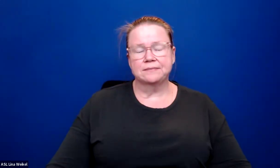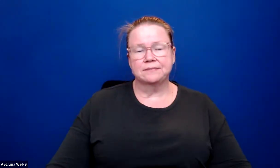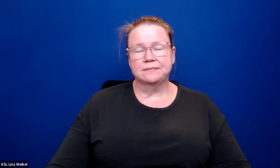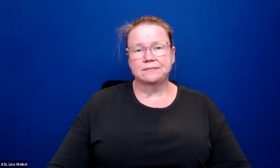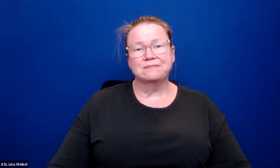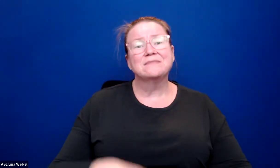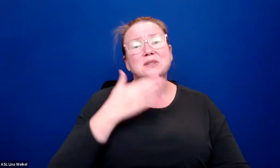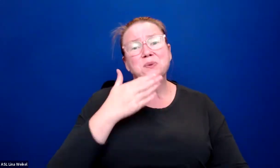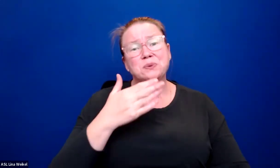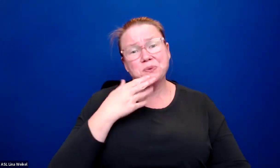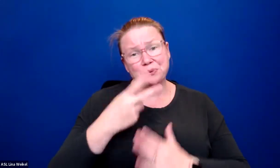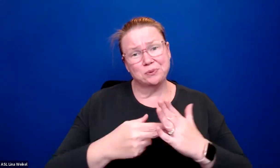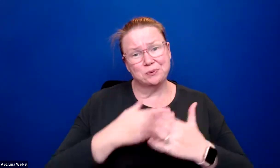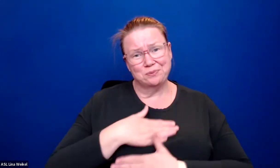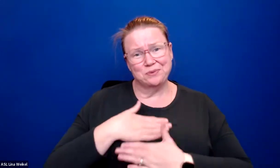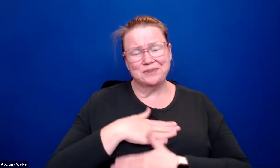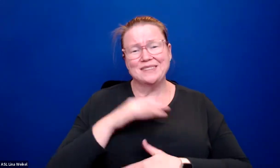Elissa w/ APRIL: Thank you both. I appreciate that. I